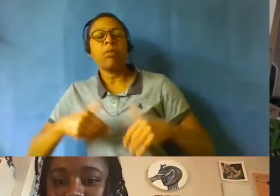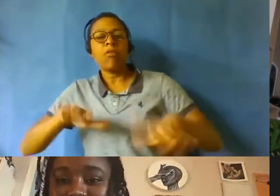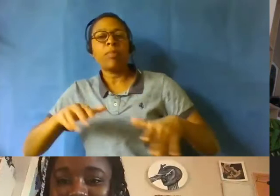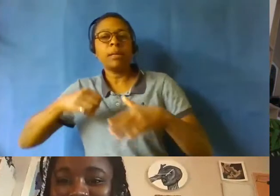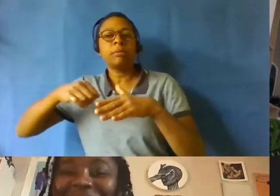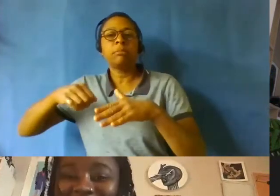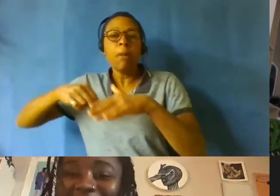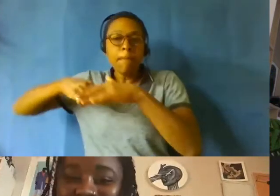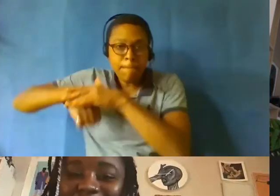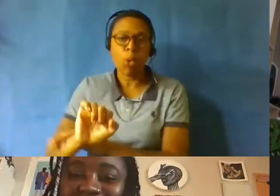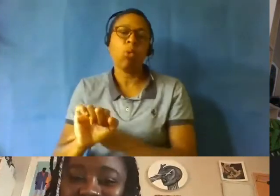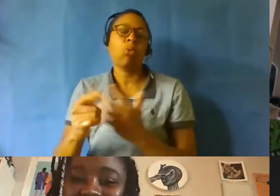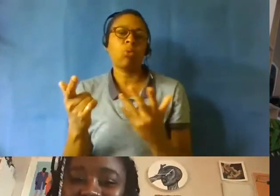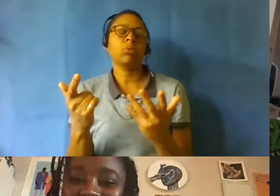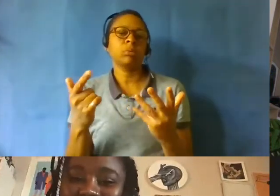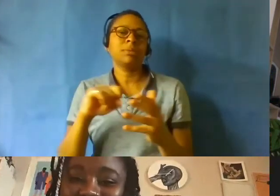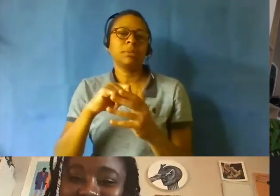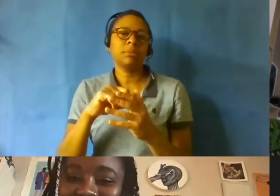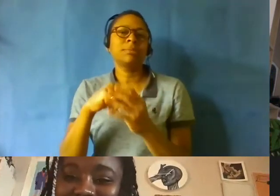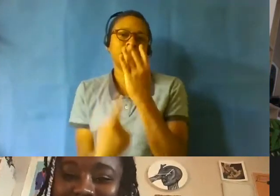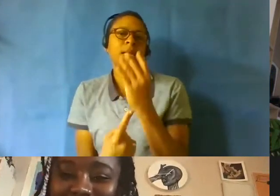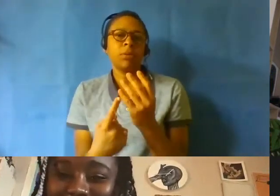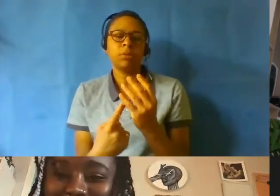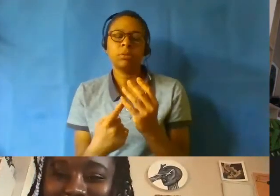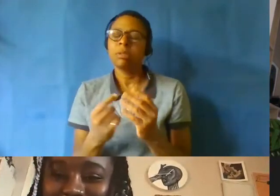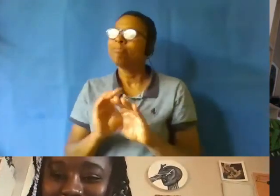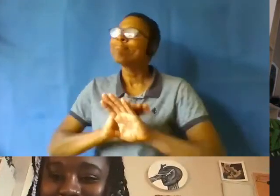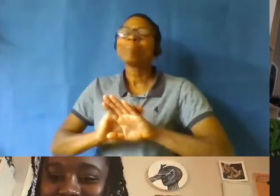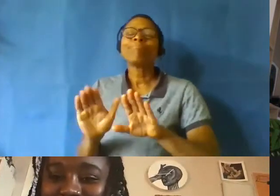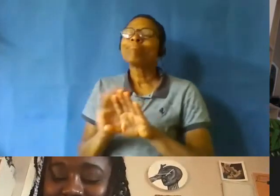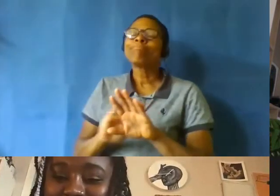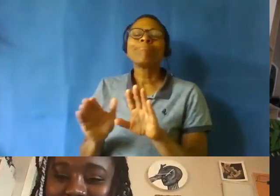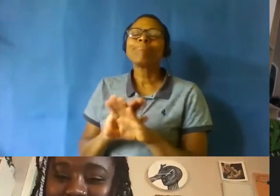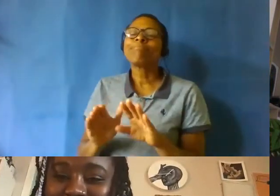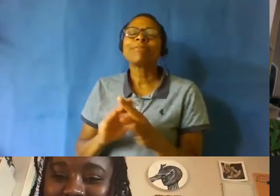huge segregation and who entertain in relation to who gets represented within